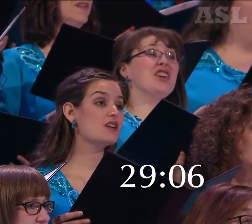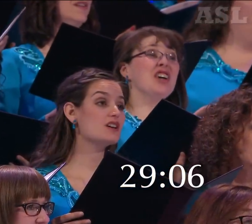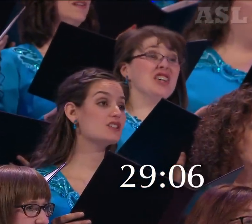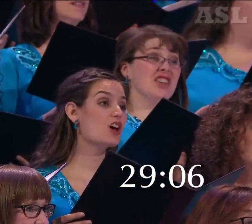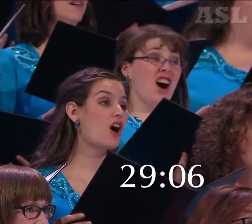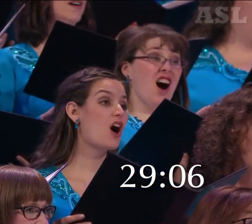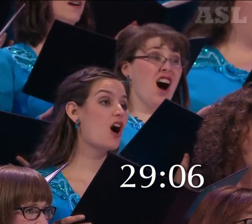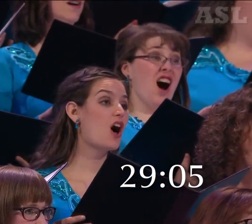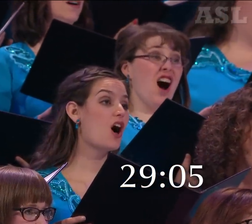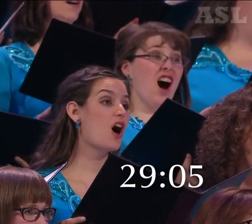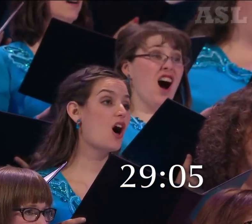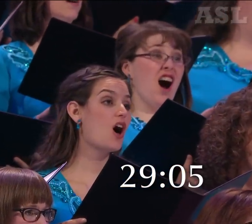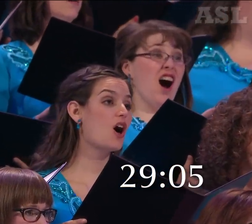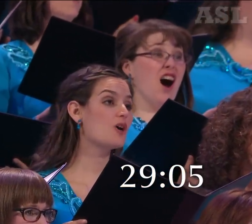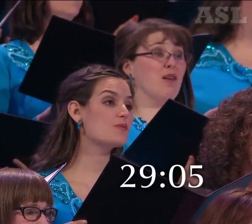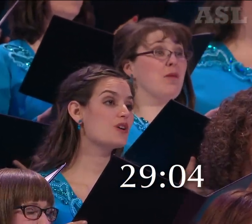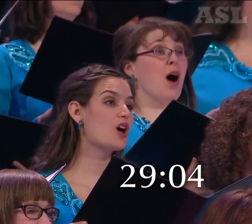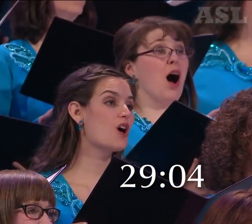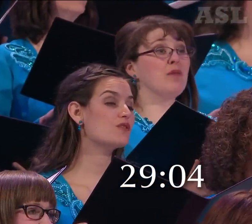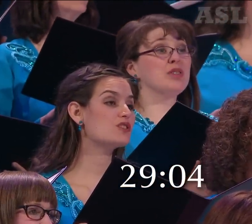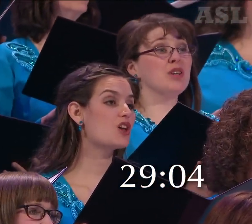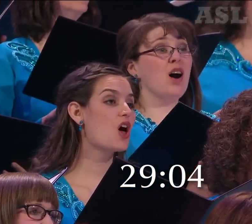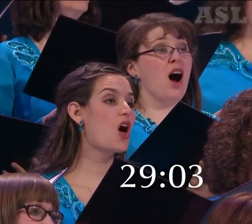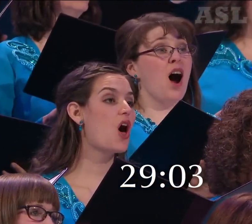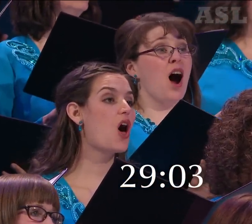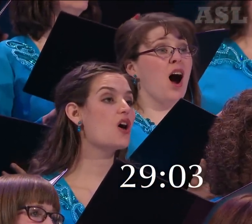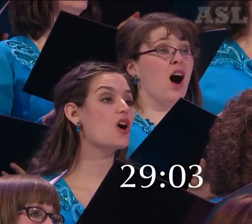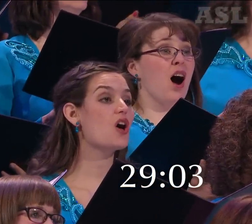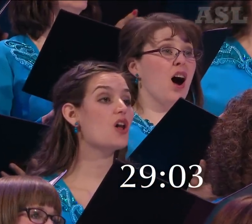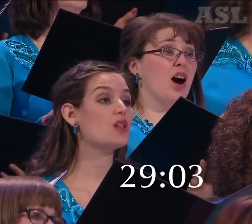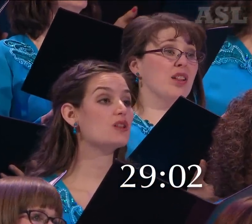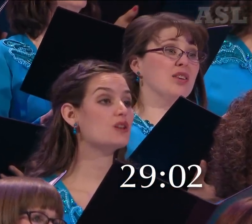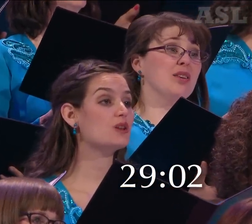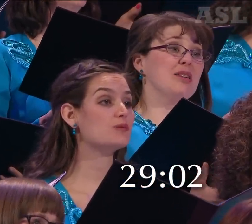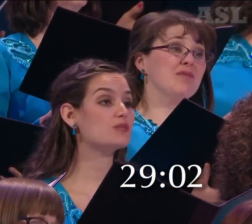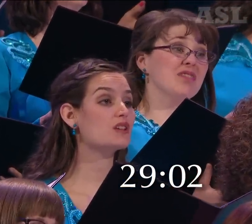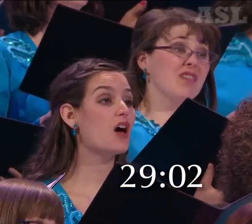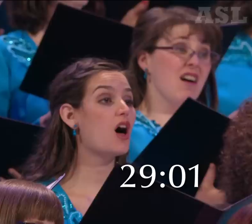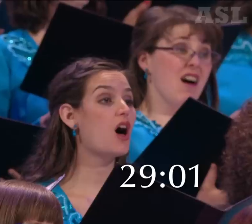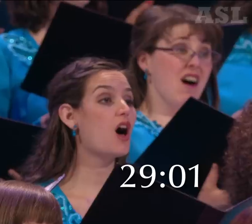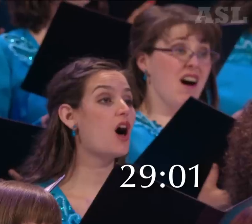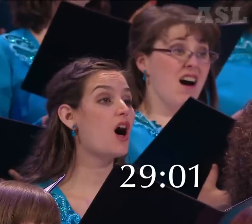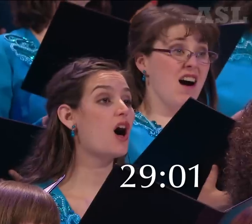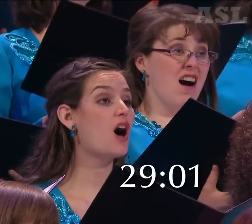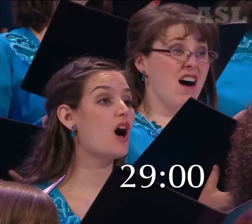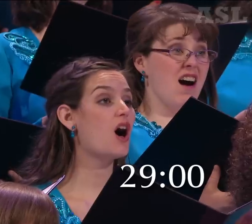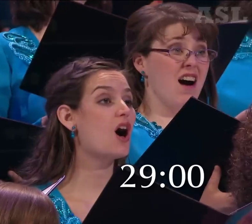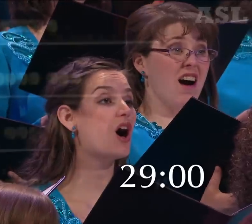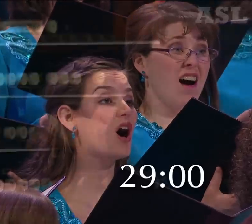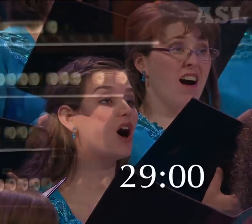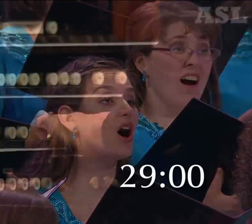THIS IS THE ENGLISH CLOSED CAPTION CHANNEL OF THE CHURCH OF JESUS CHRIST OF LATTER-DAY SAINTS.